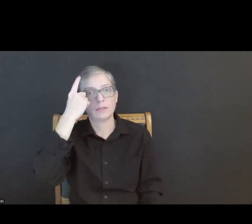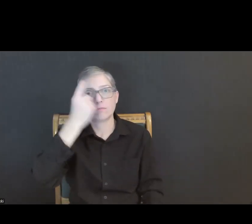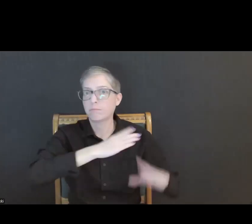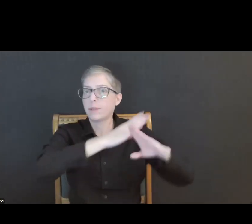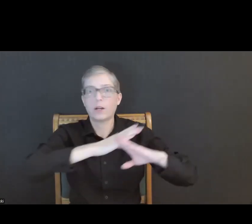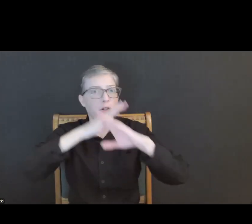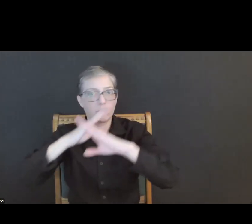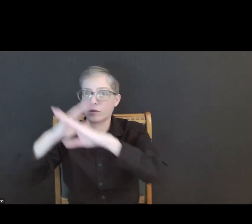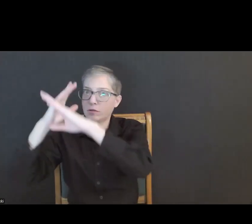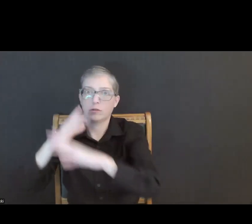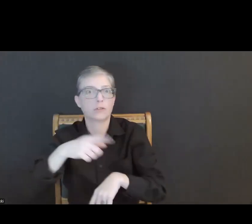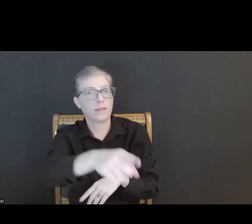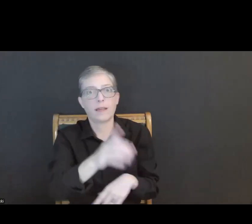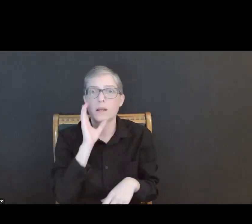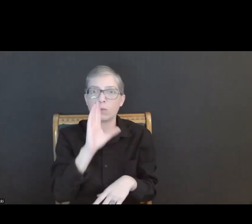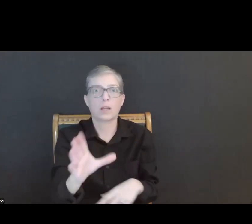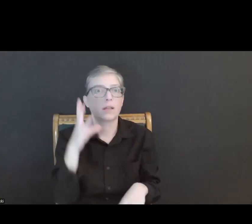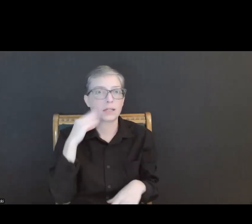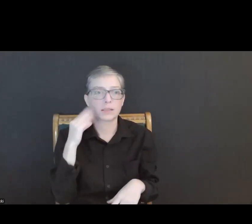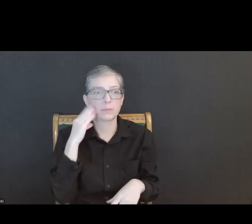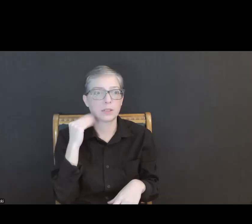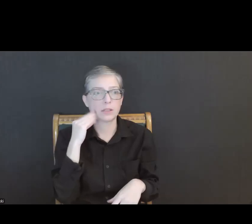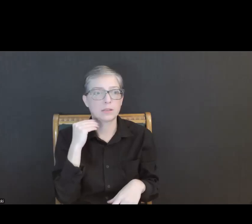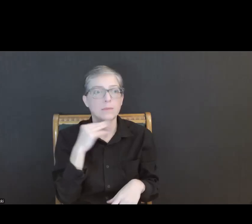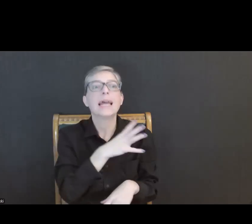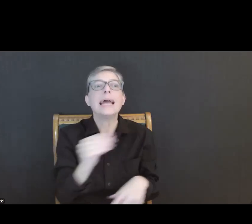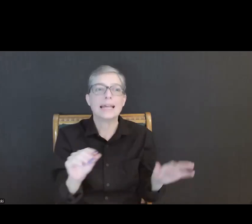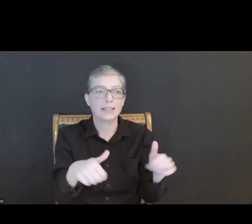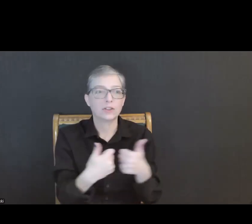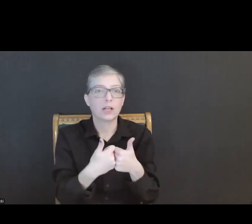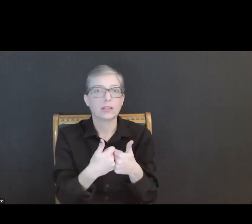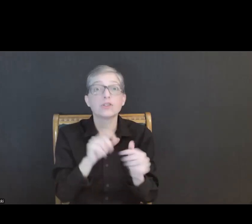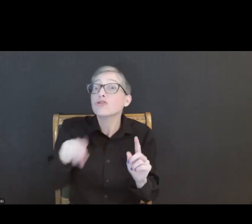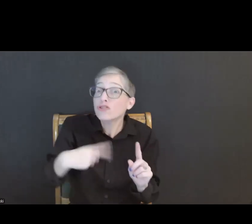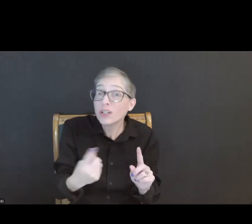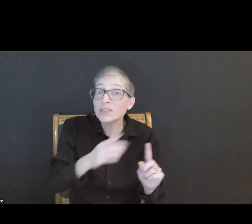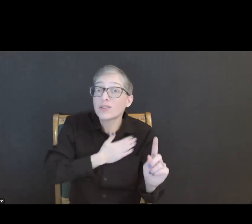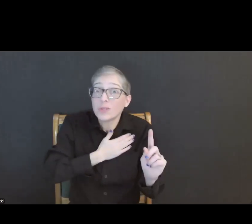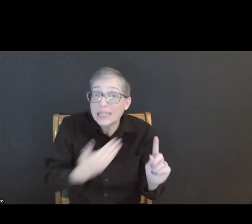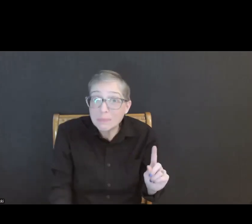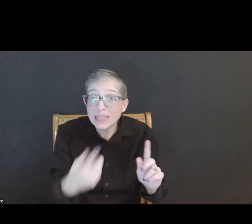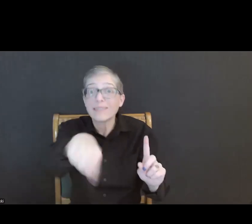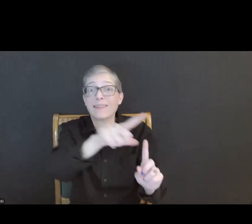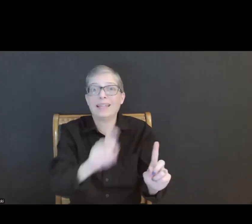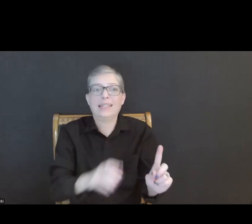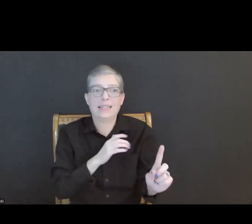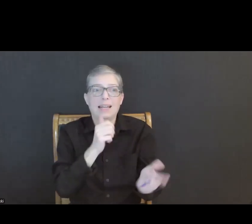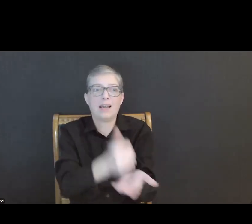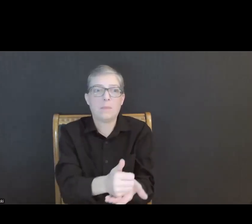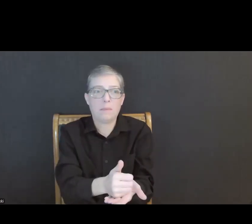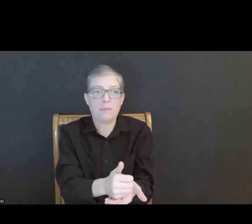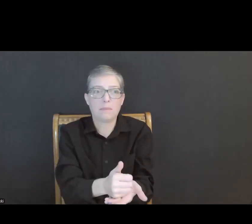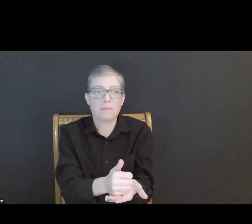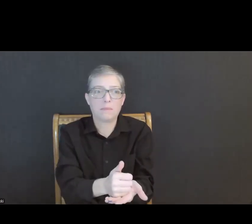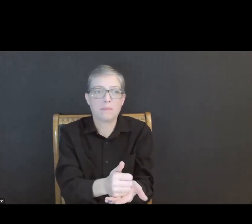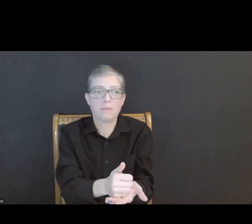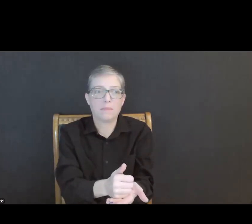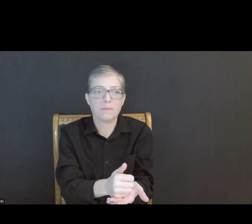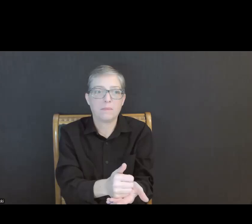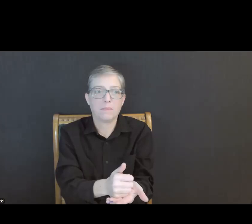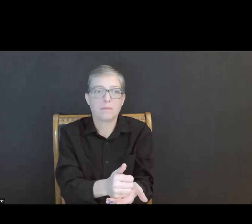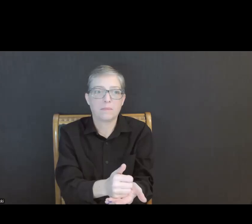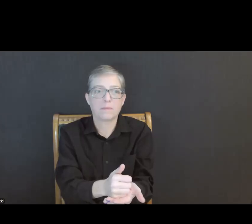they are going to just to and the challenges just to say I need help amidst what every system giving